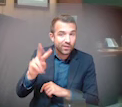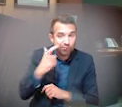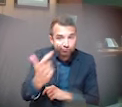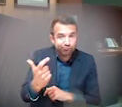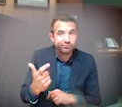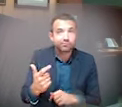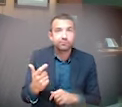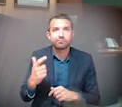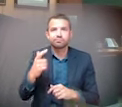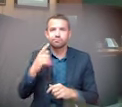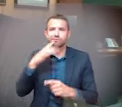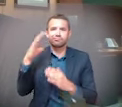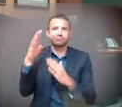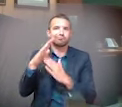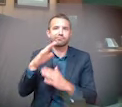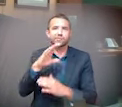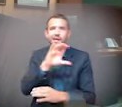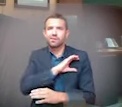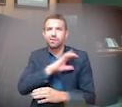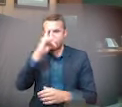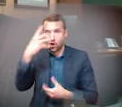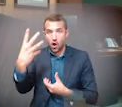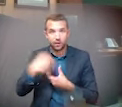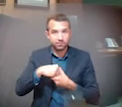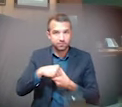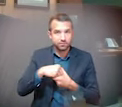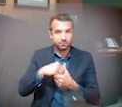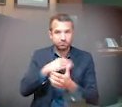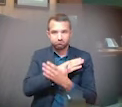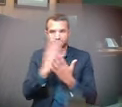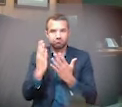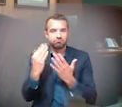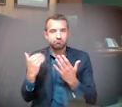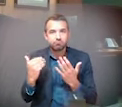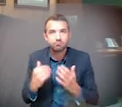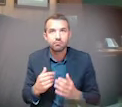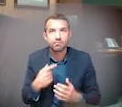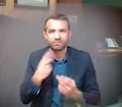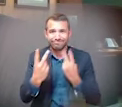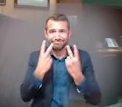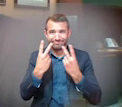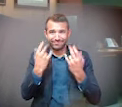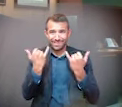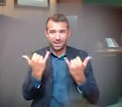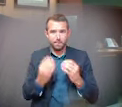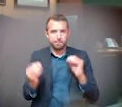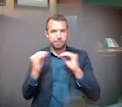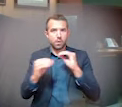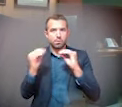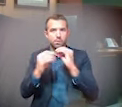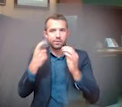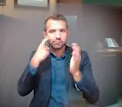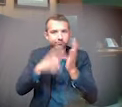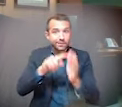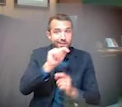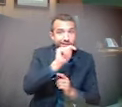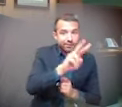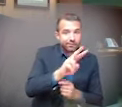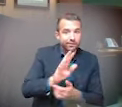And I can point to all these different places in the media where people with disabilities